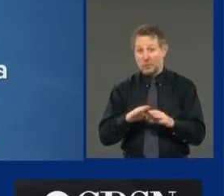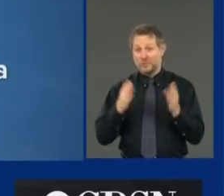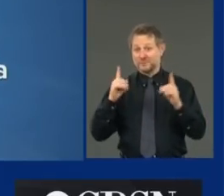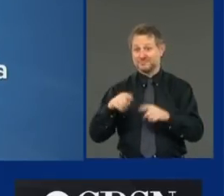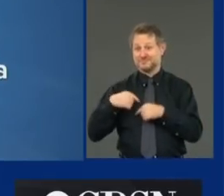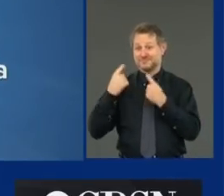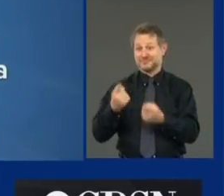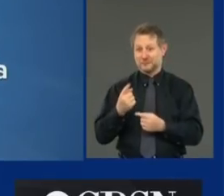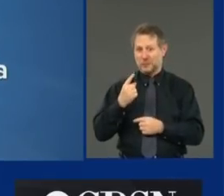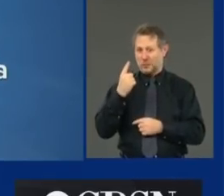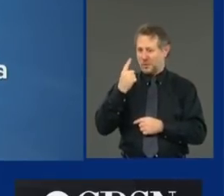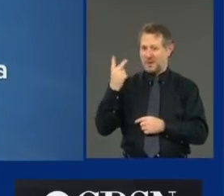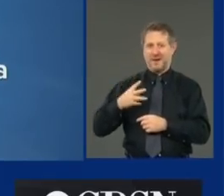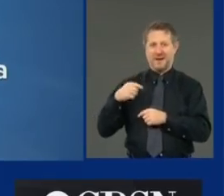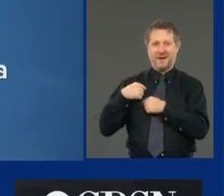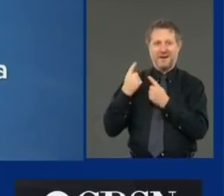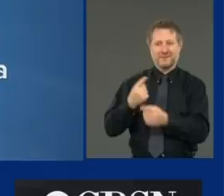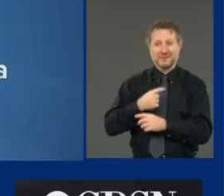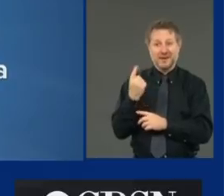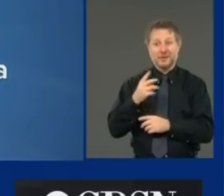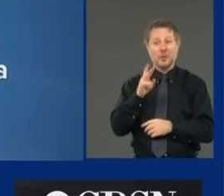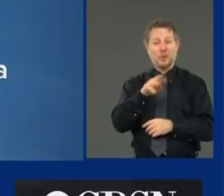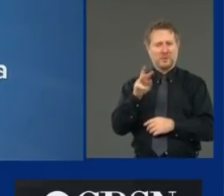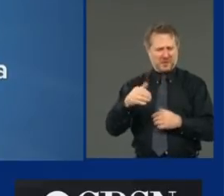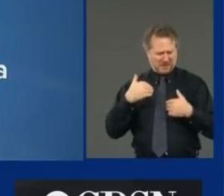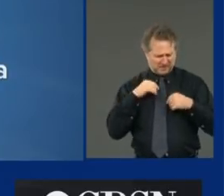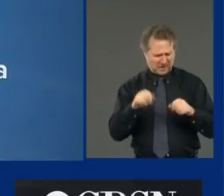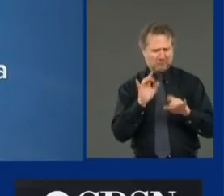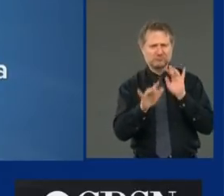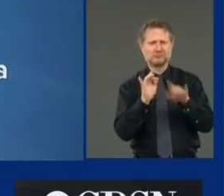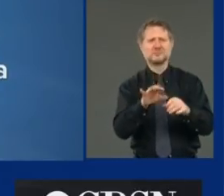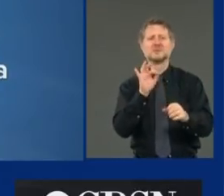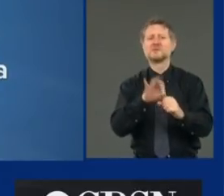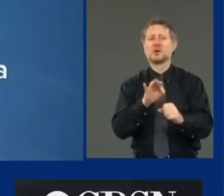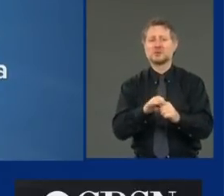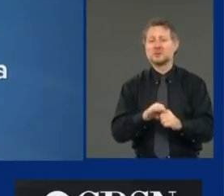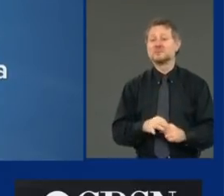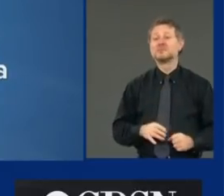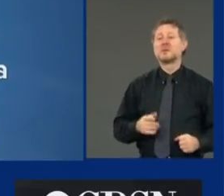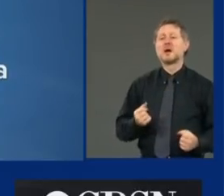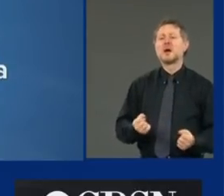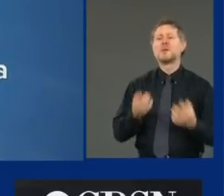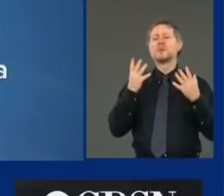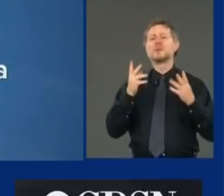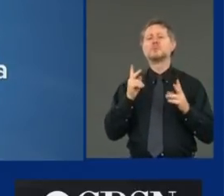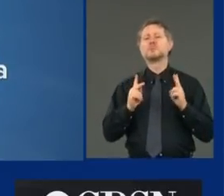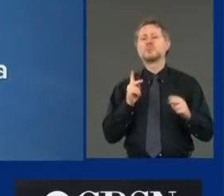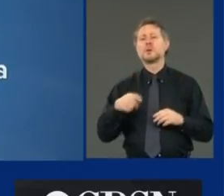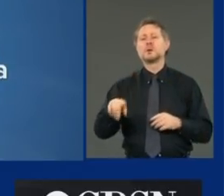WE SHOWED YOU THE FIVE FINALISTS THAT ARE NOW OPEN FOR VOTING. HERE IS ANOTHER QUESTION FOR